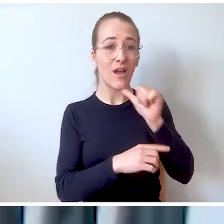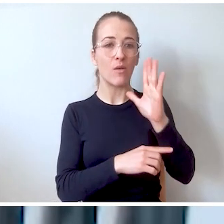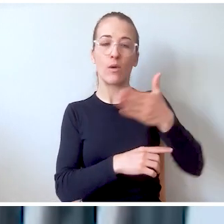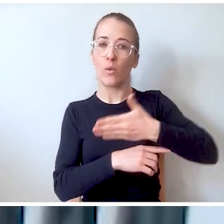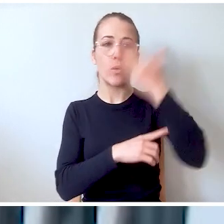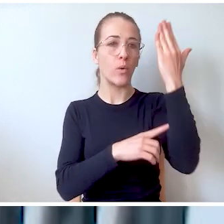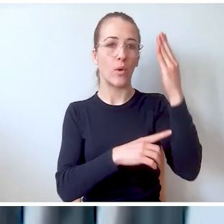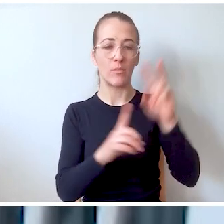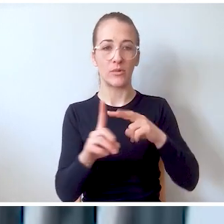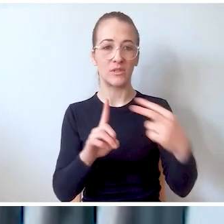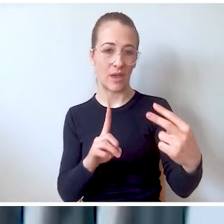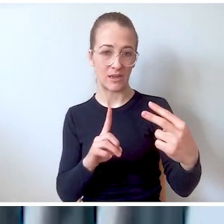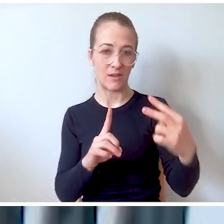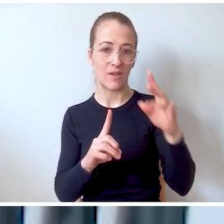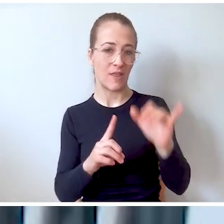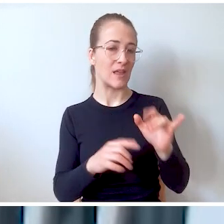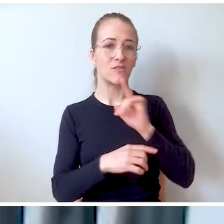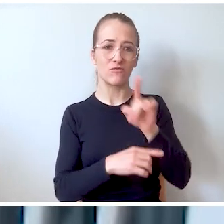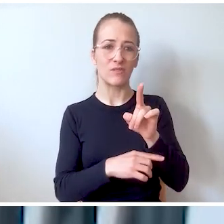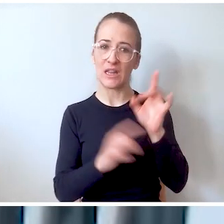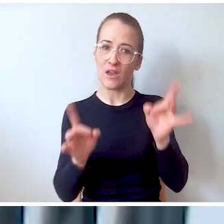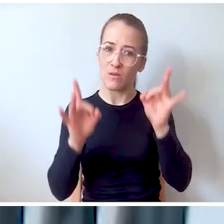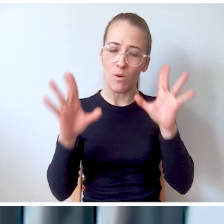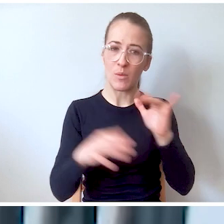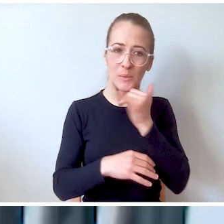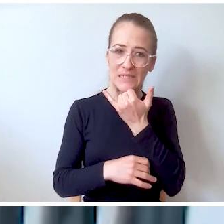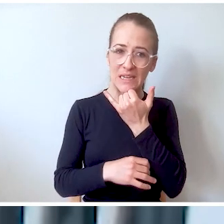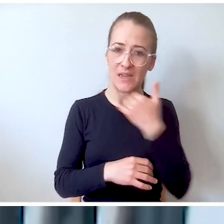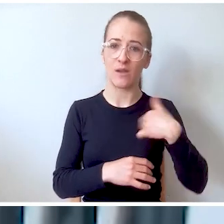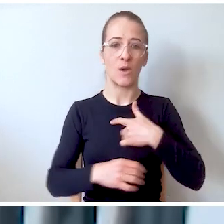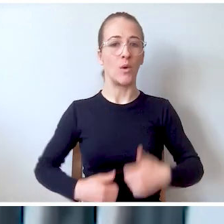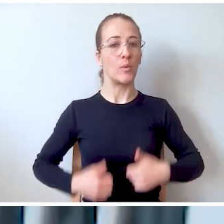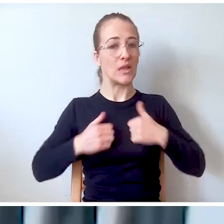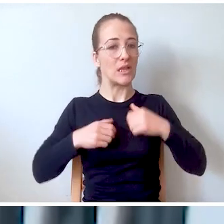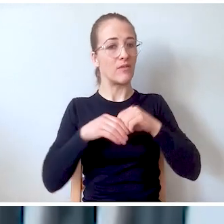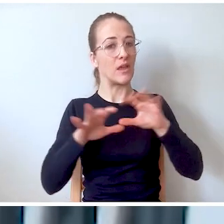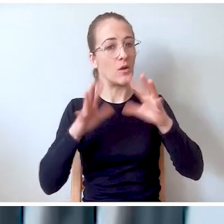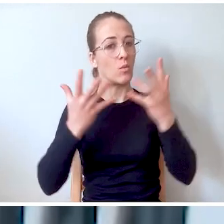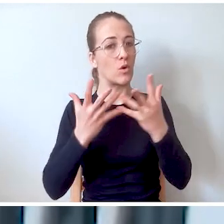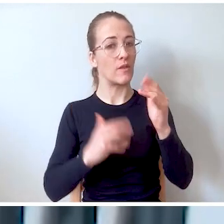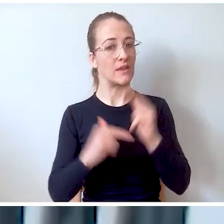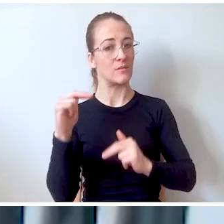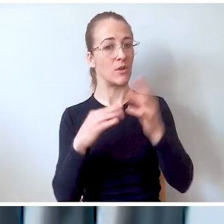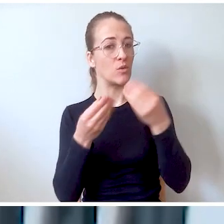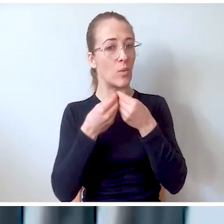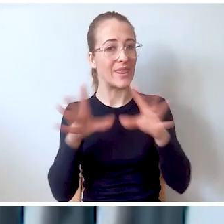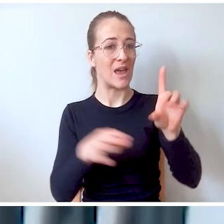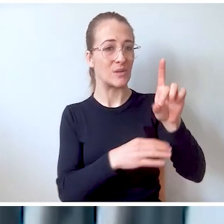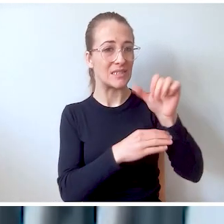And that is, just I think, a grievous error. We live in a world that has been built without disability in mind.